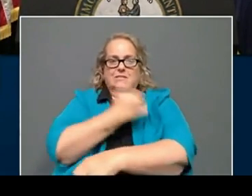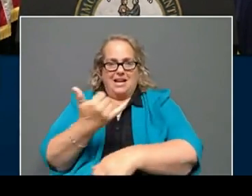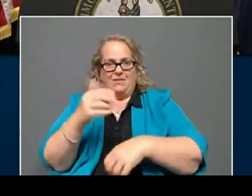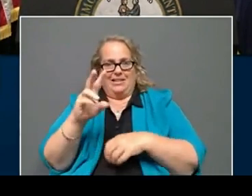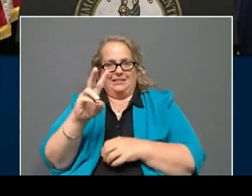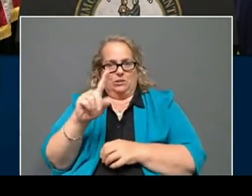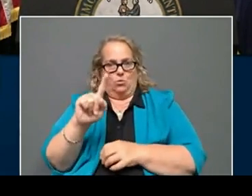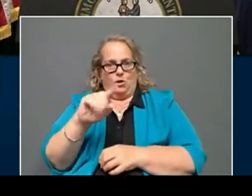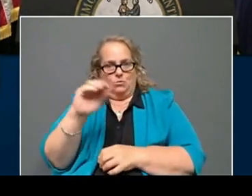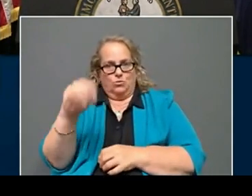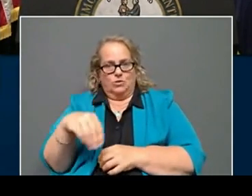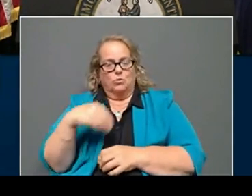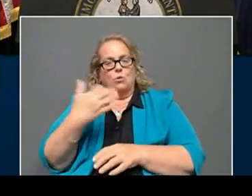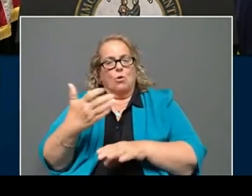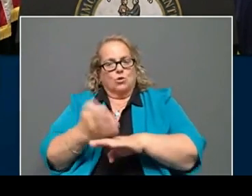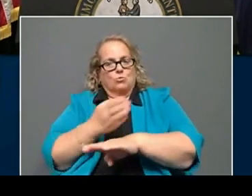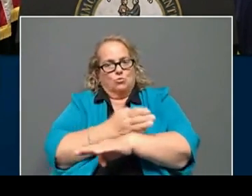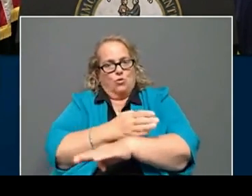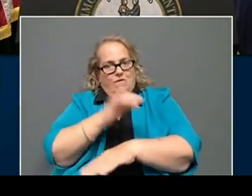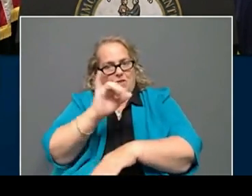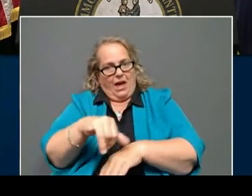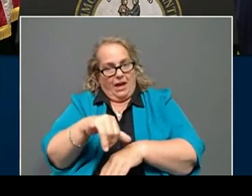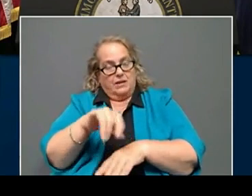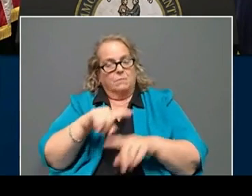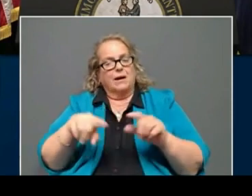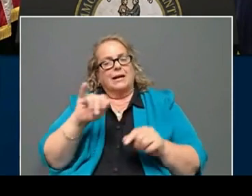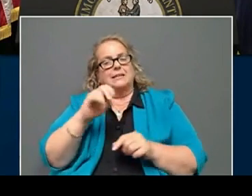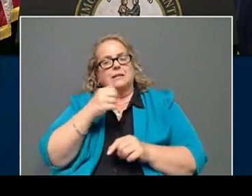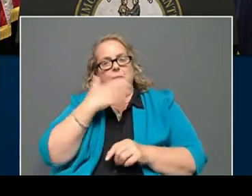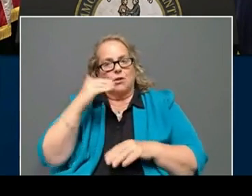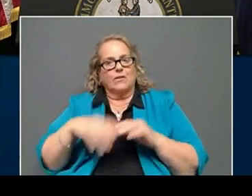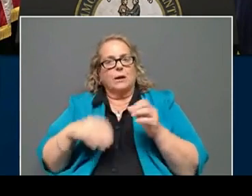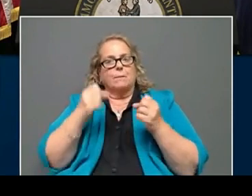improve. But this is better than many of our neighbors. It is better than